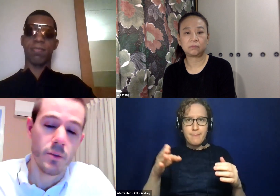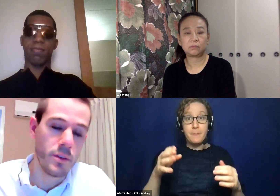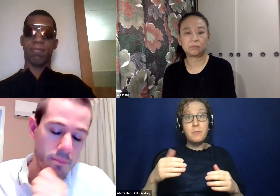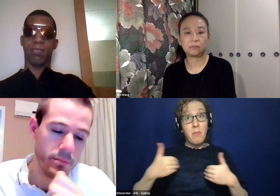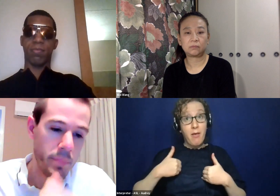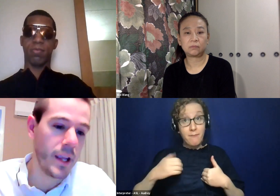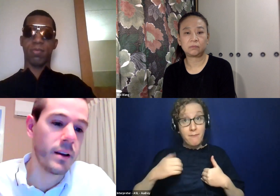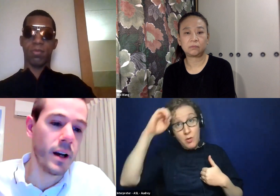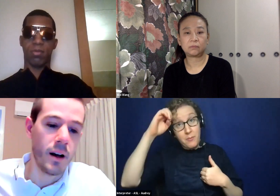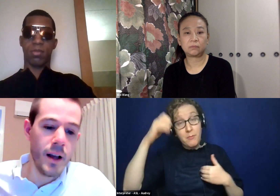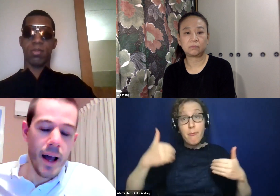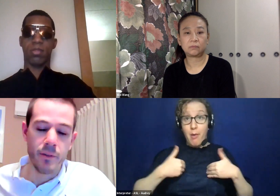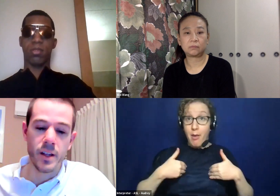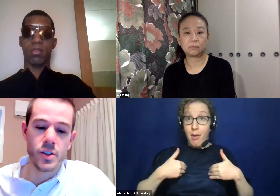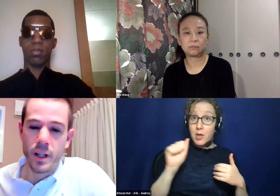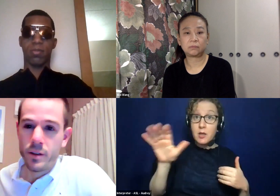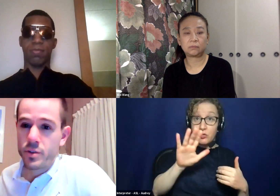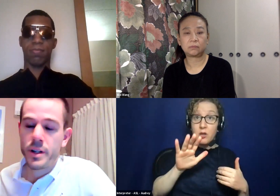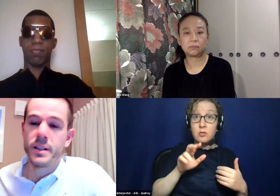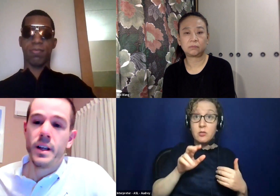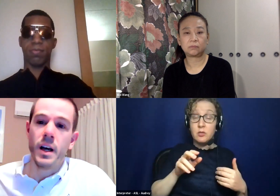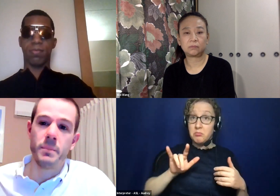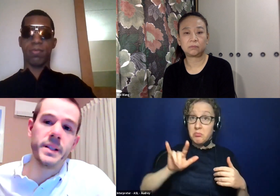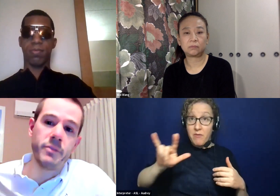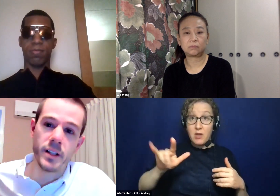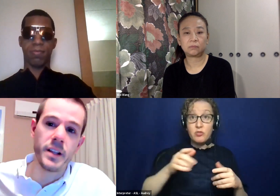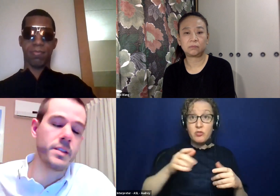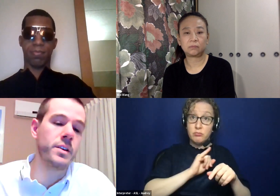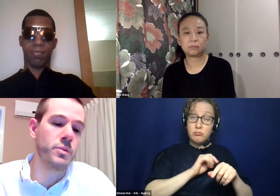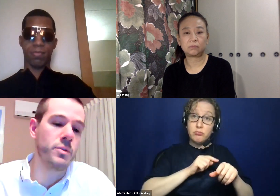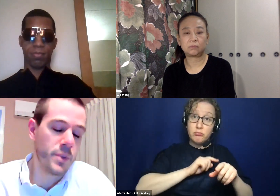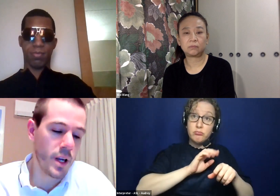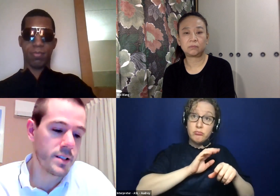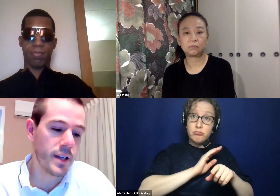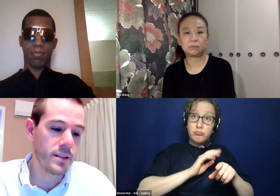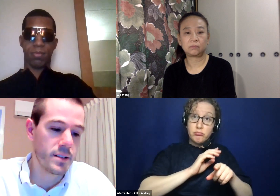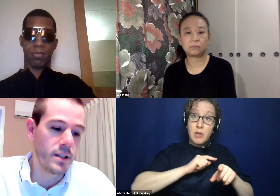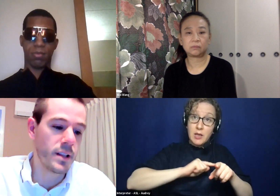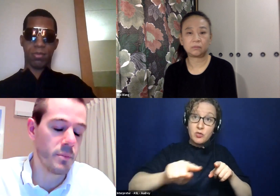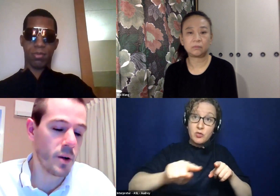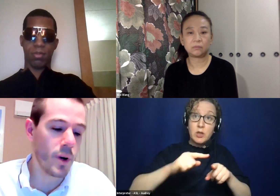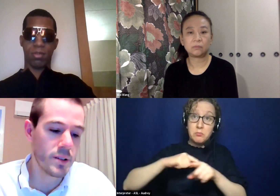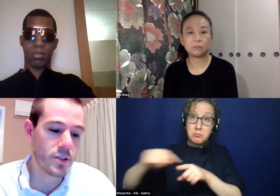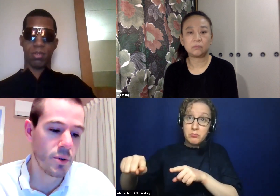with big aviation industries, but definitely the United States is like a big one,